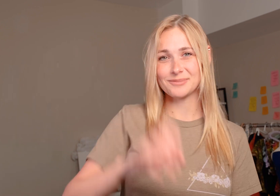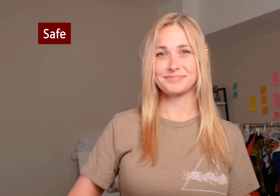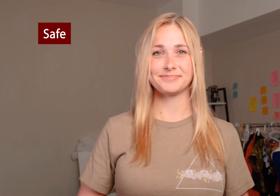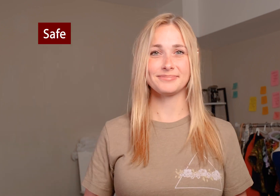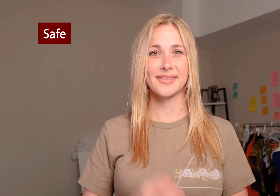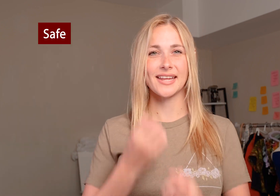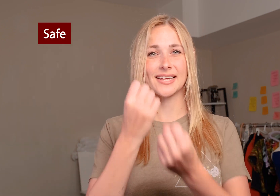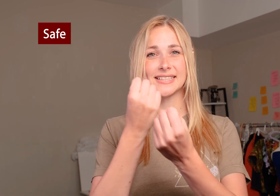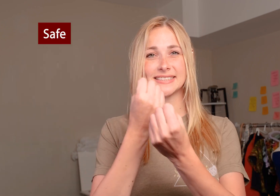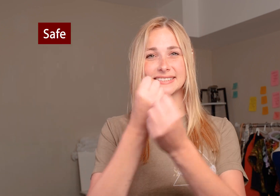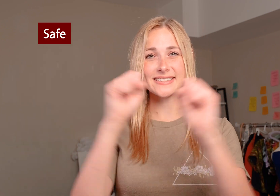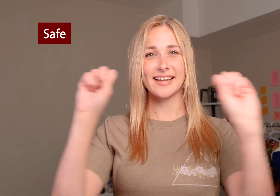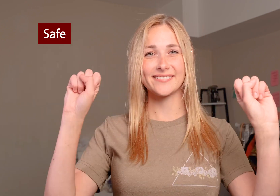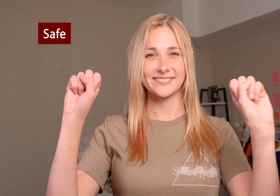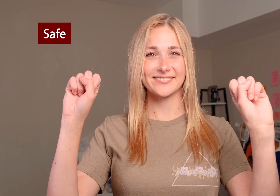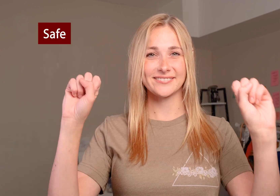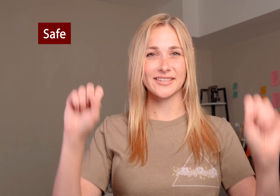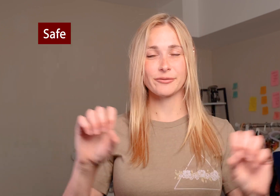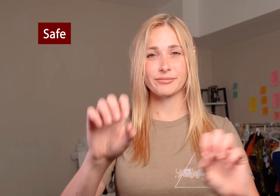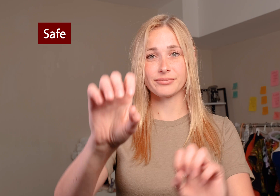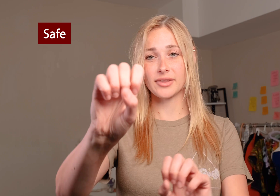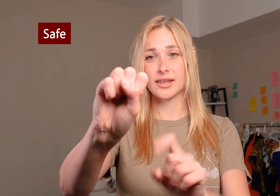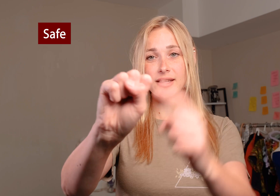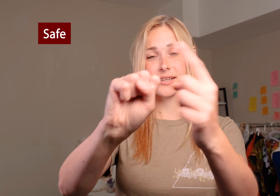here's the sign for safe.